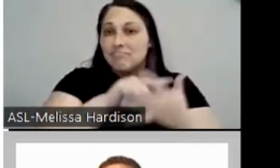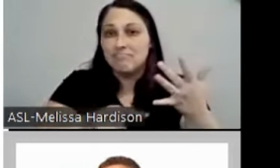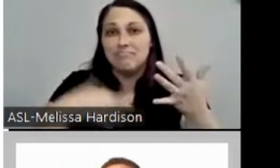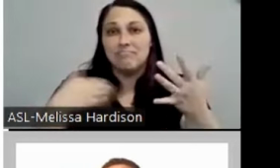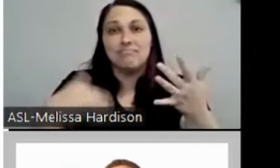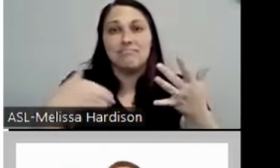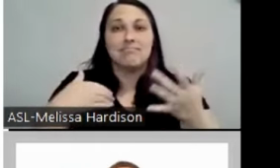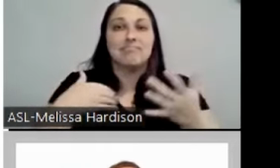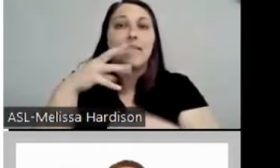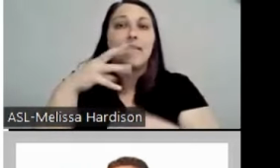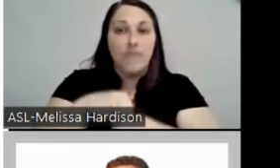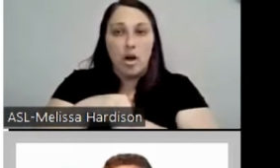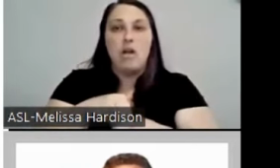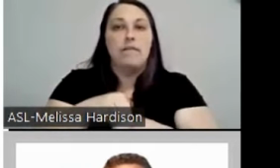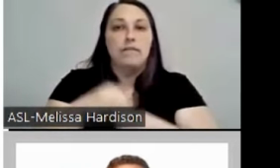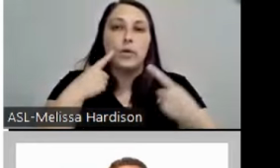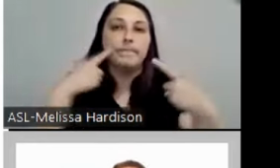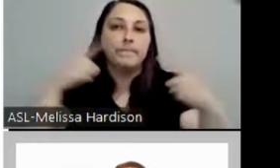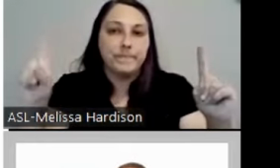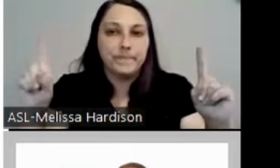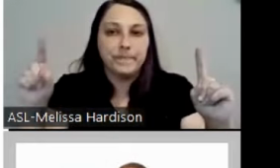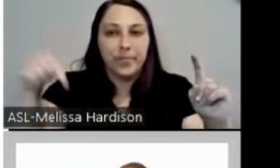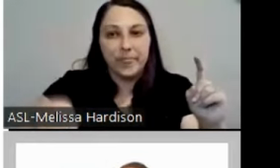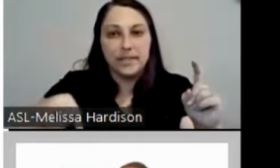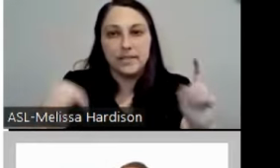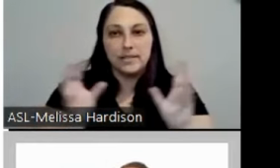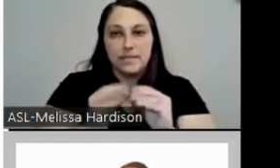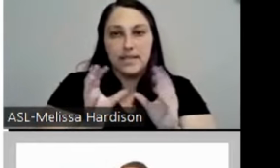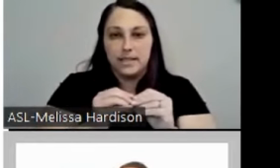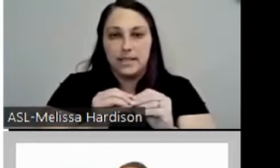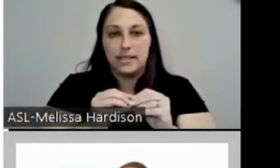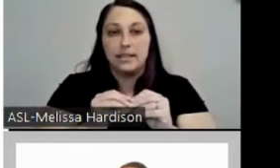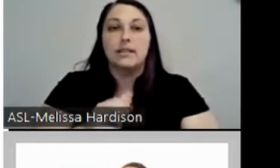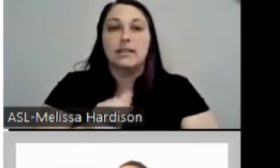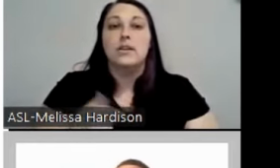We clearly just did not have the capacity to me, nor did we have the